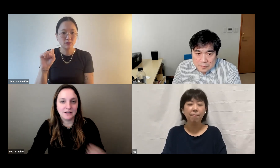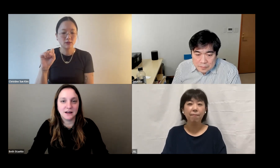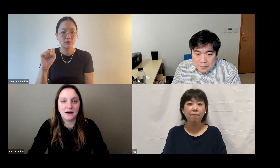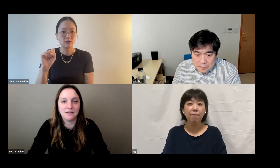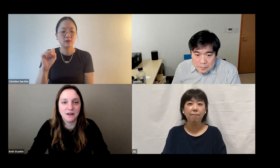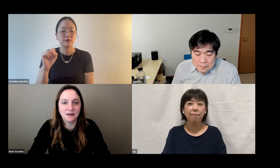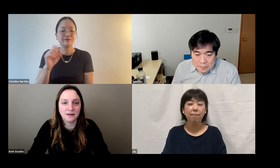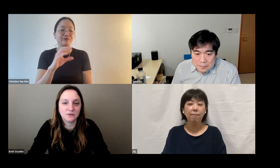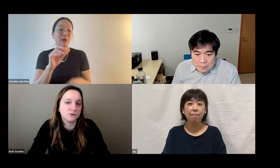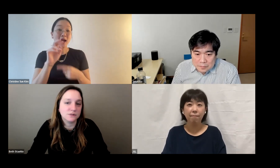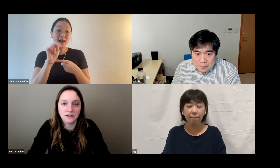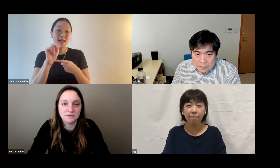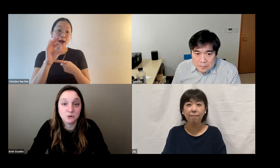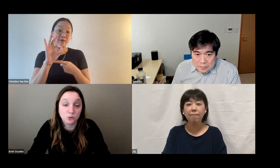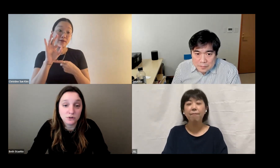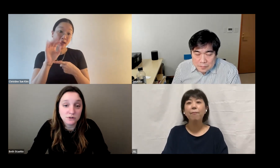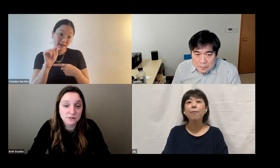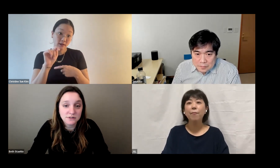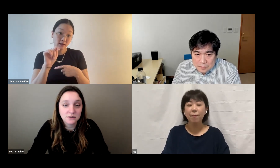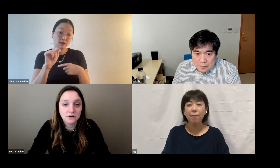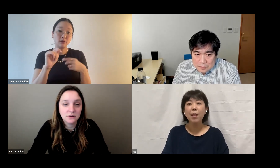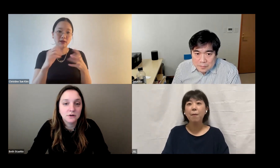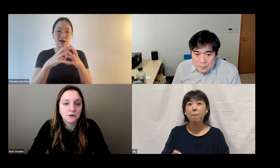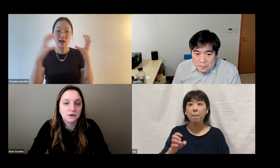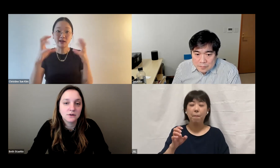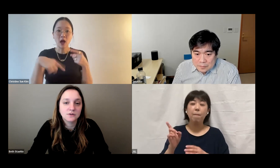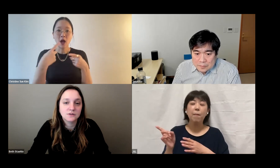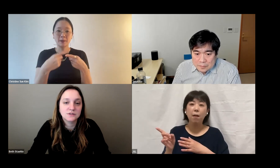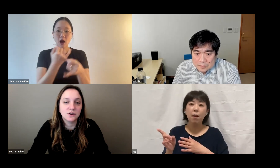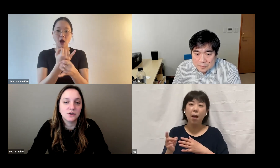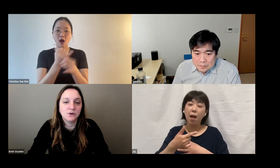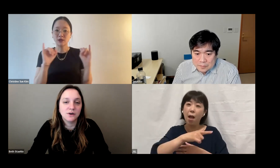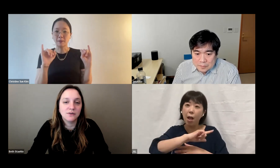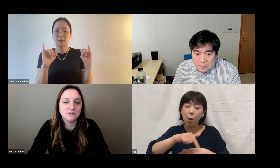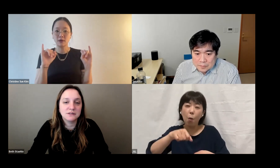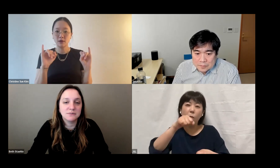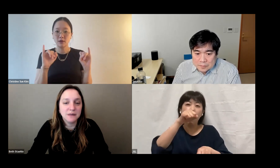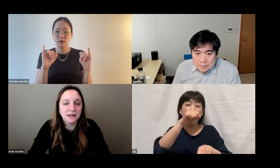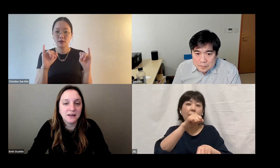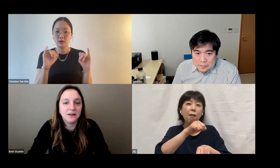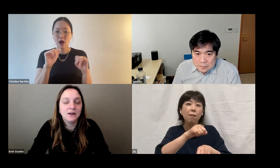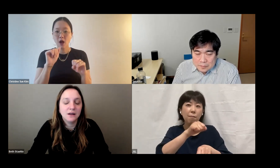to have that those kind of tools. So to me,